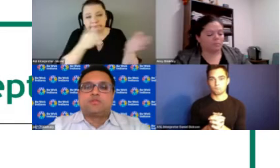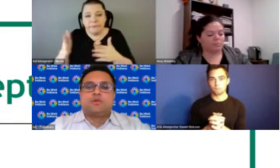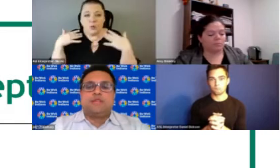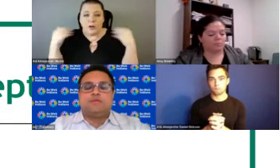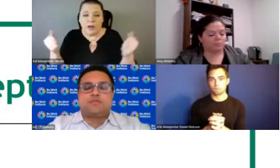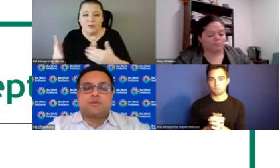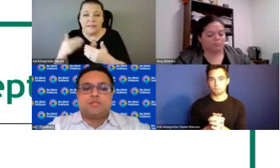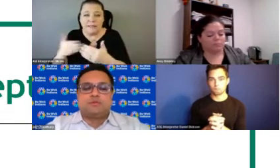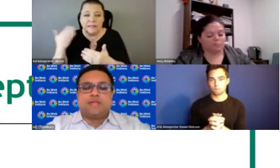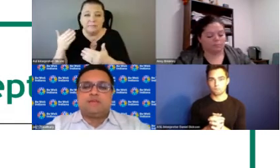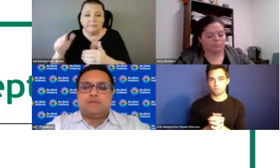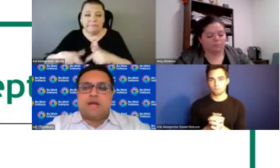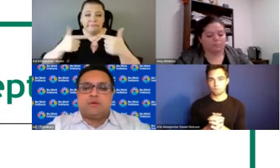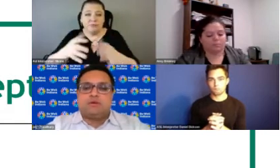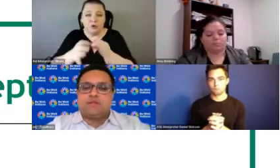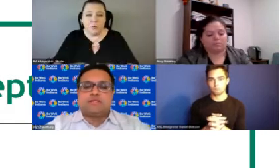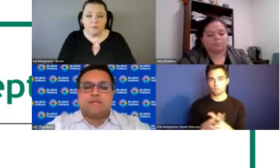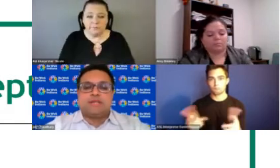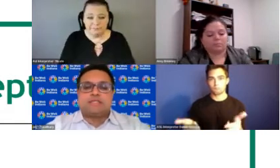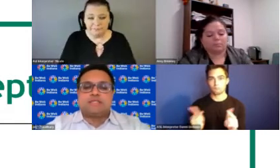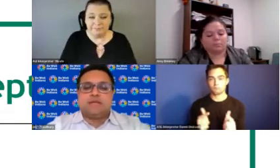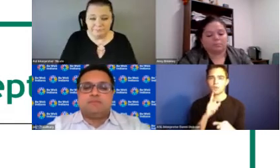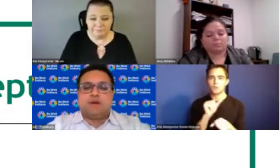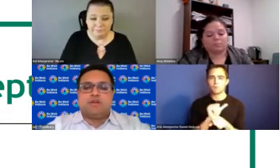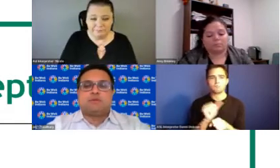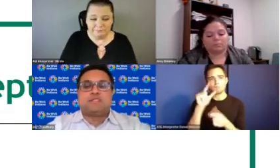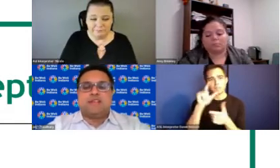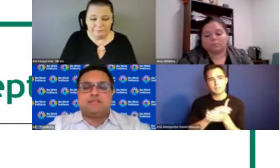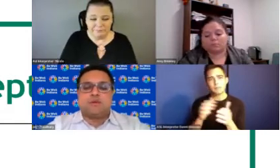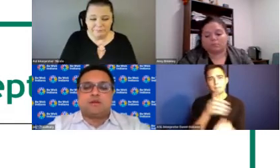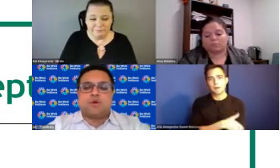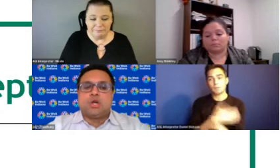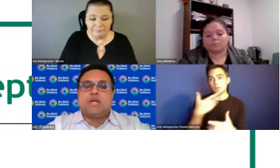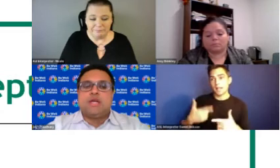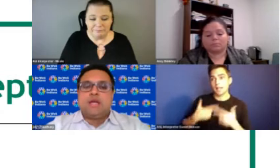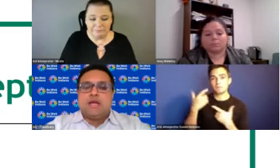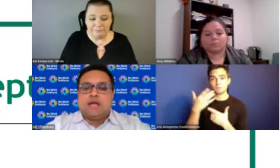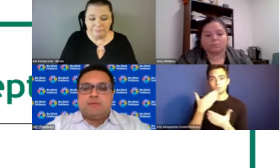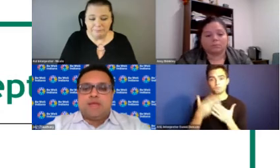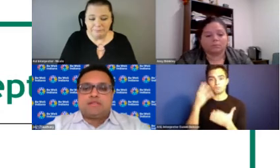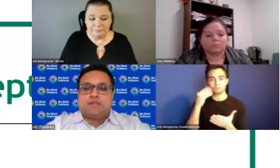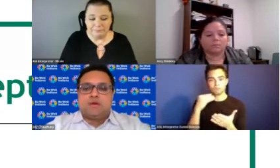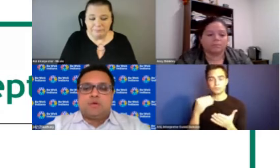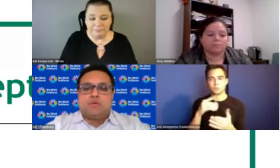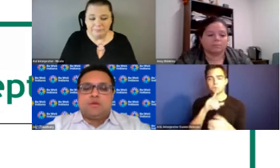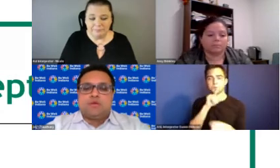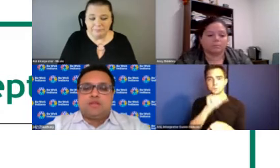truly, truly believe in the power of lived experience. 100% were core. And so you know, one